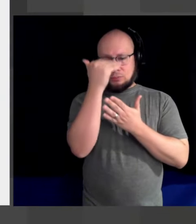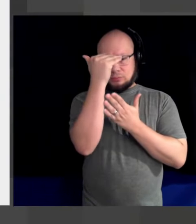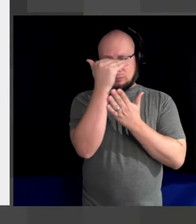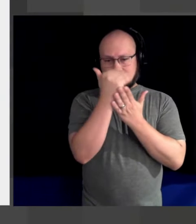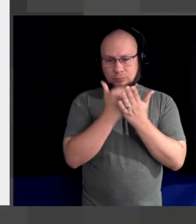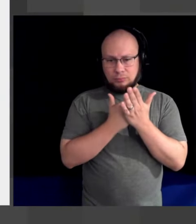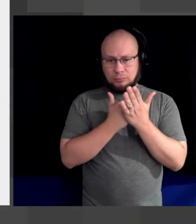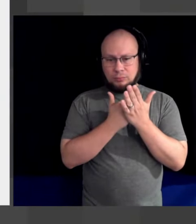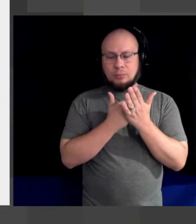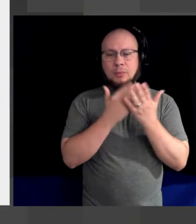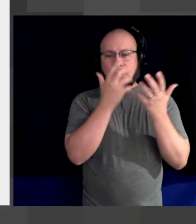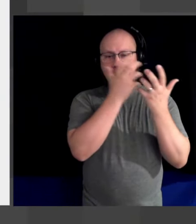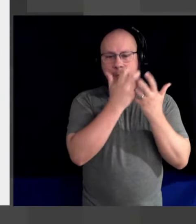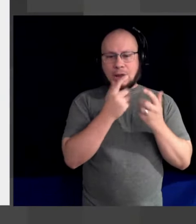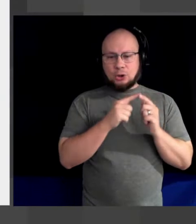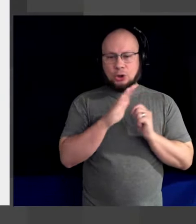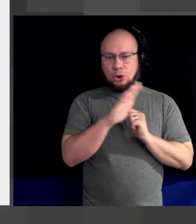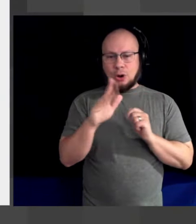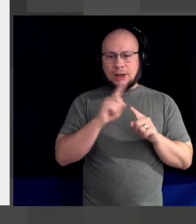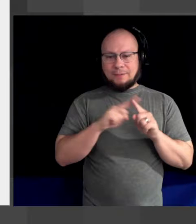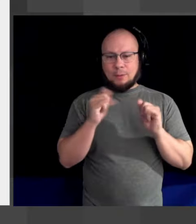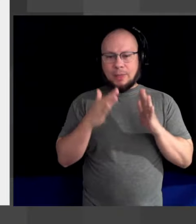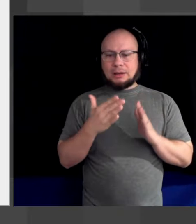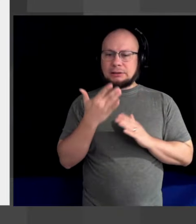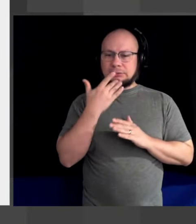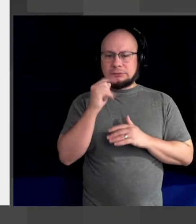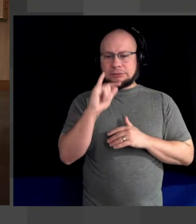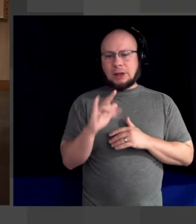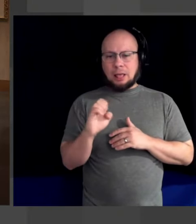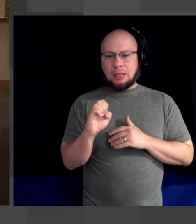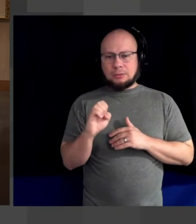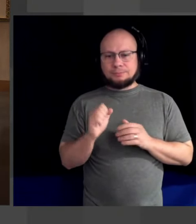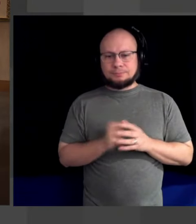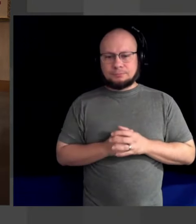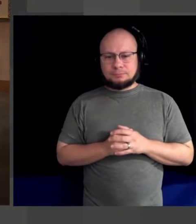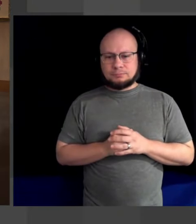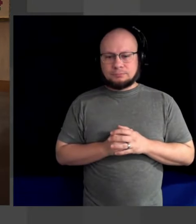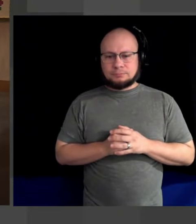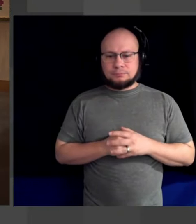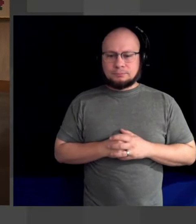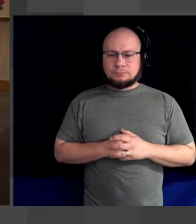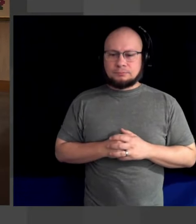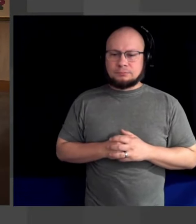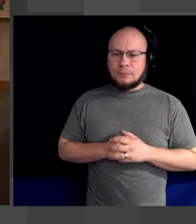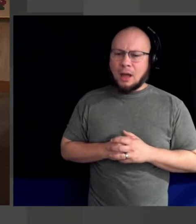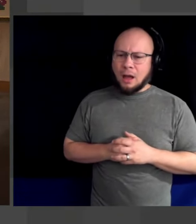WE MADE SURE TO MAP ALL OF THE FEATURES TO DIFFERENT PLAYER STYLES TO SEE THAT WE FULFILLED